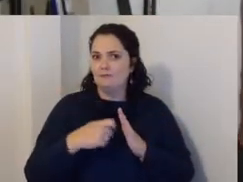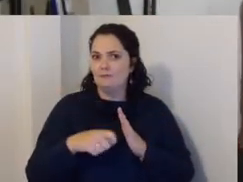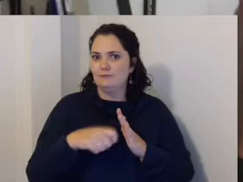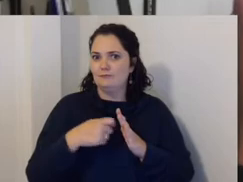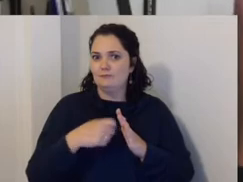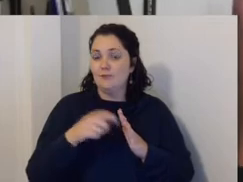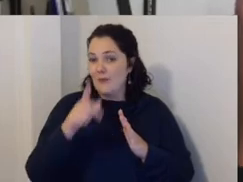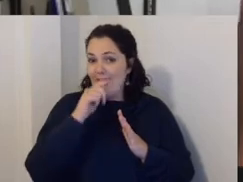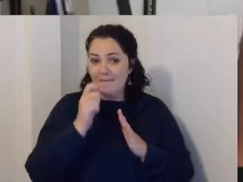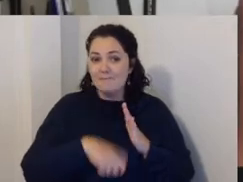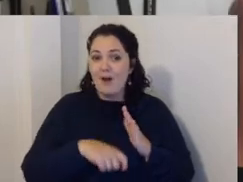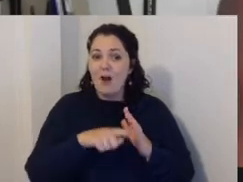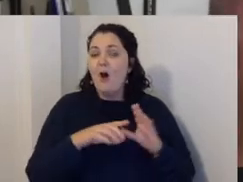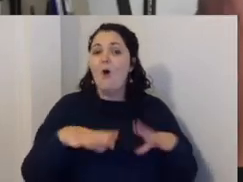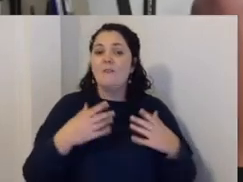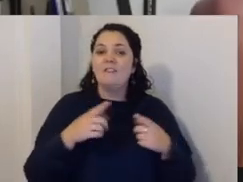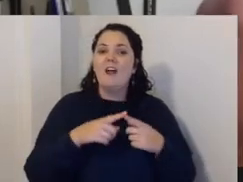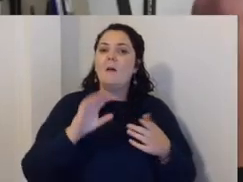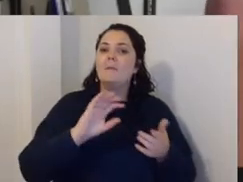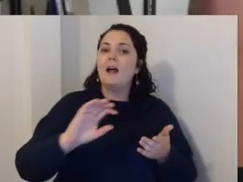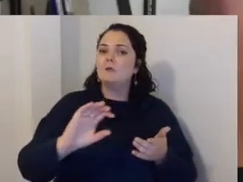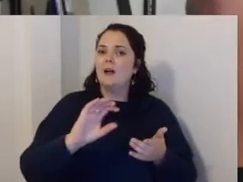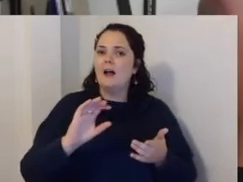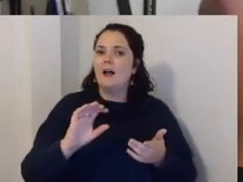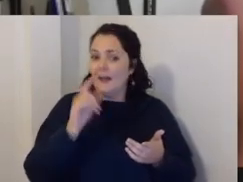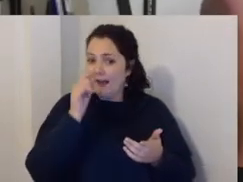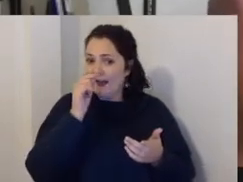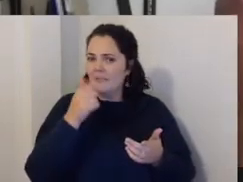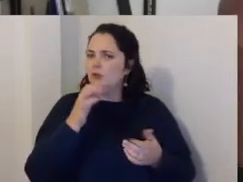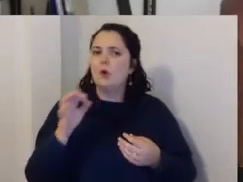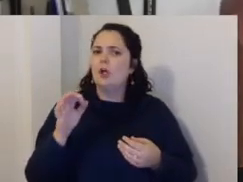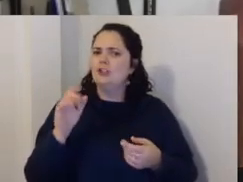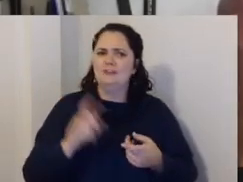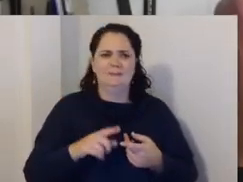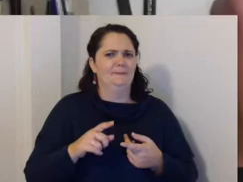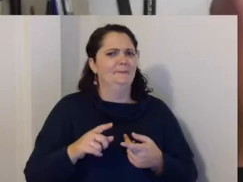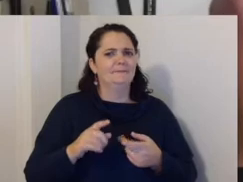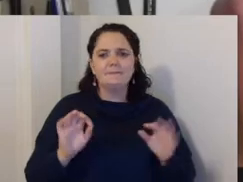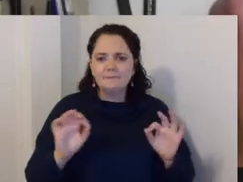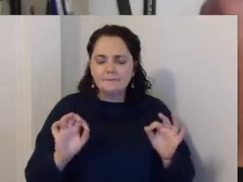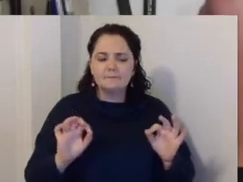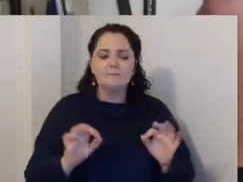charcoal powder it'll cost you it's not cheap or if you want to you just take a piece of sandpaper